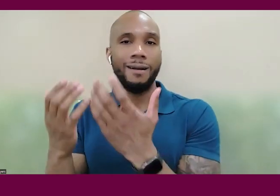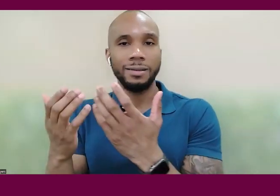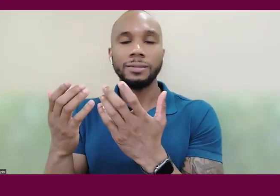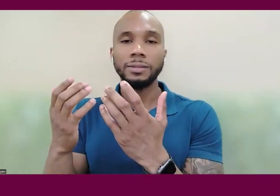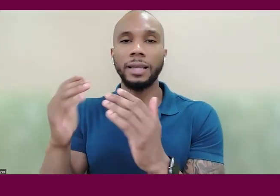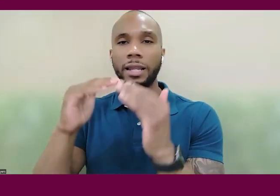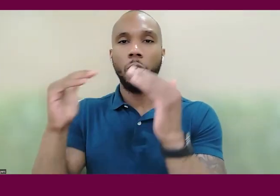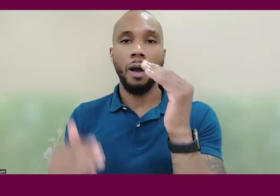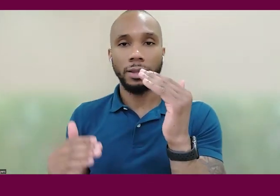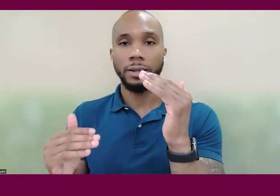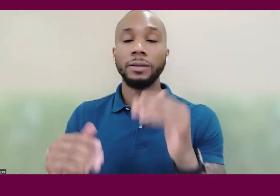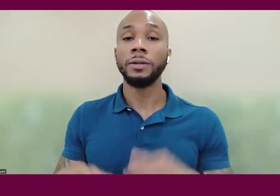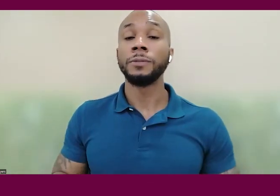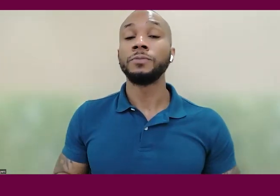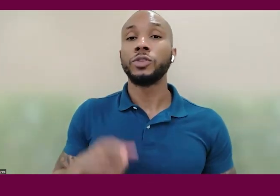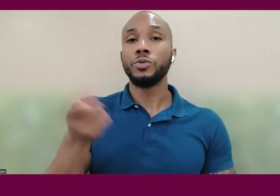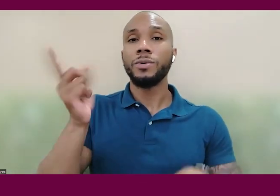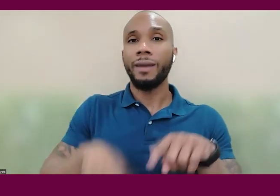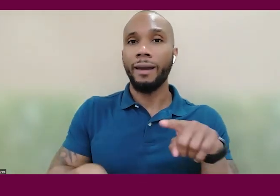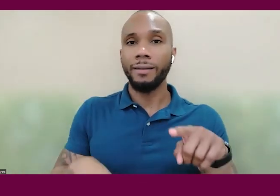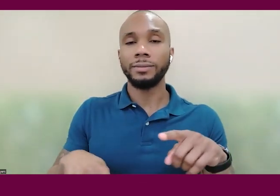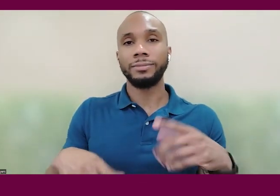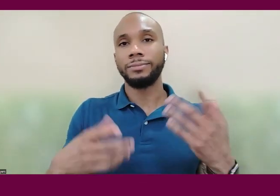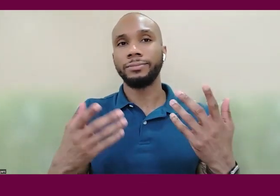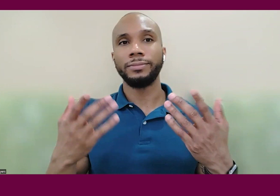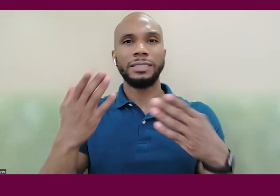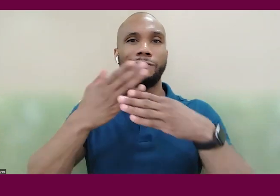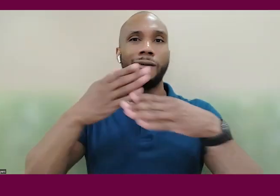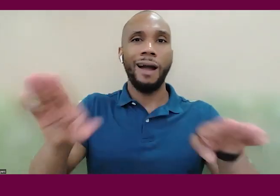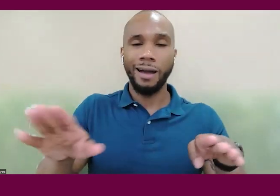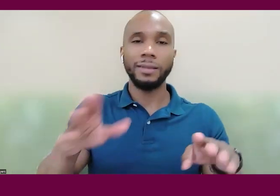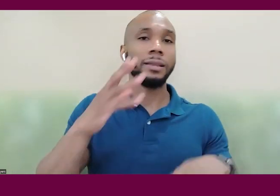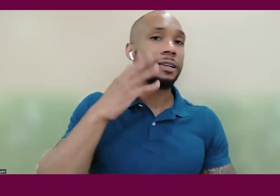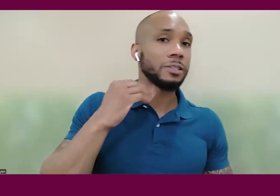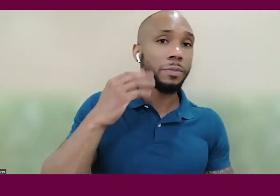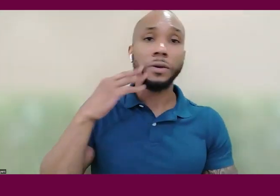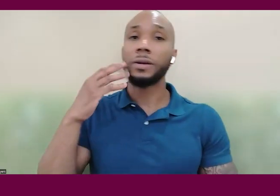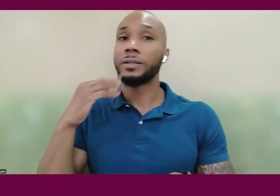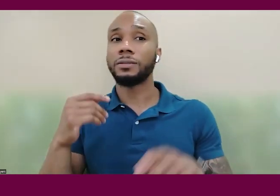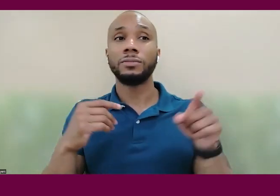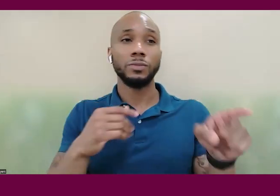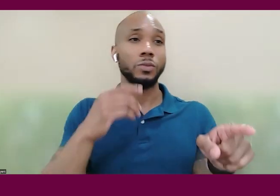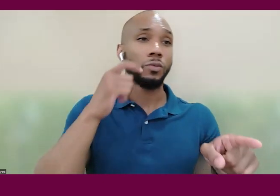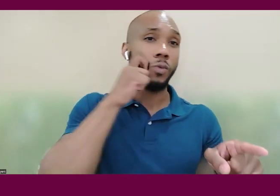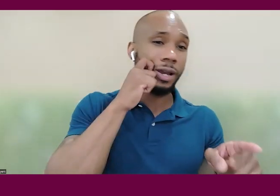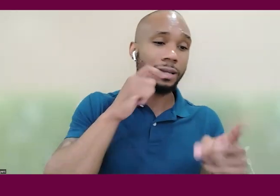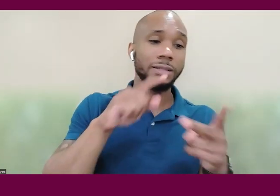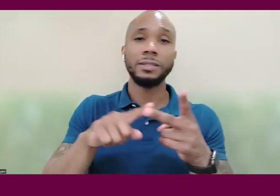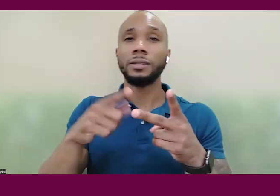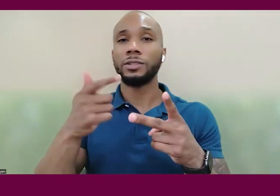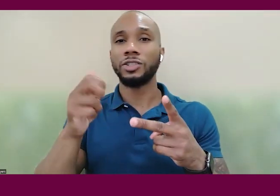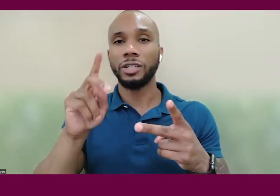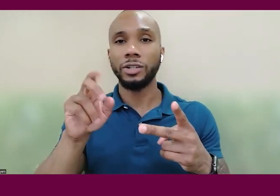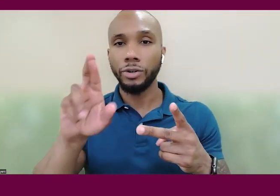You can't divide the experiences based on race, the experiences based on gender or gender